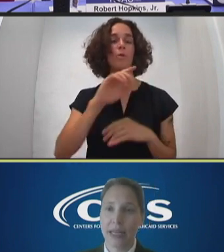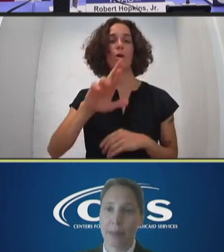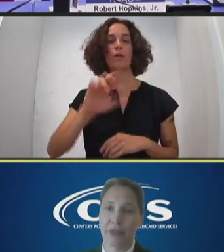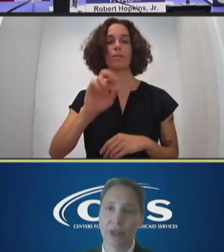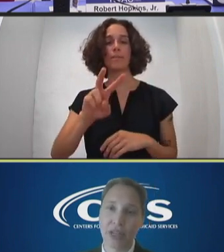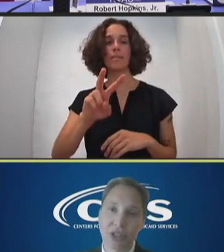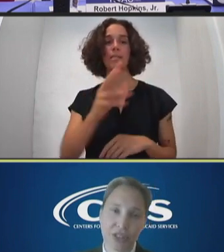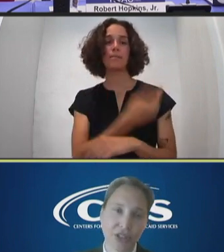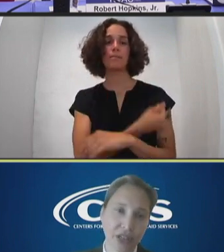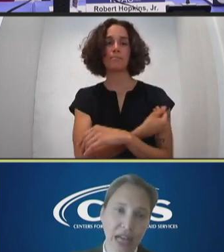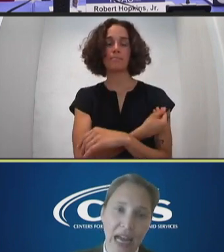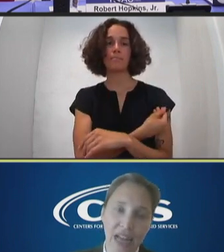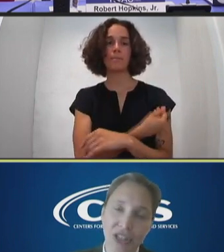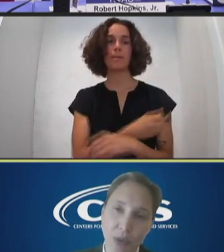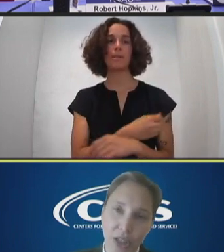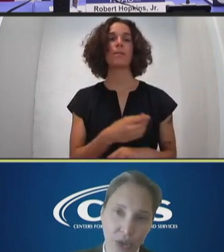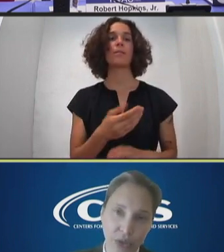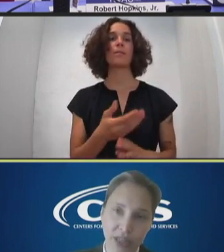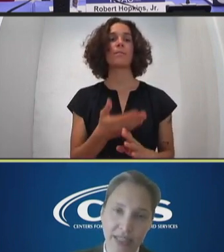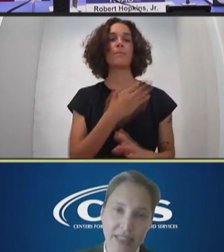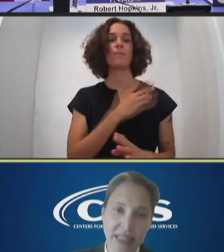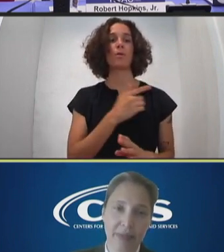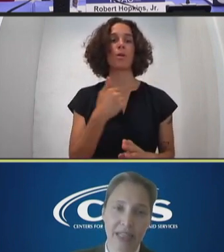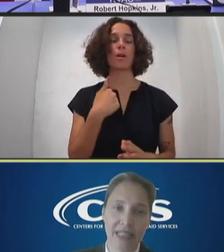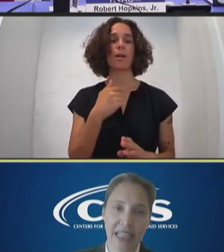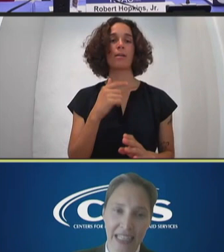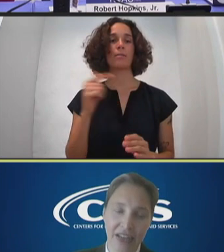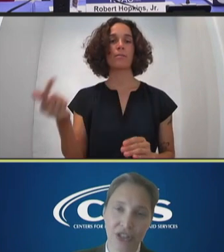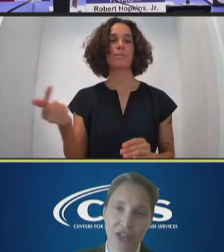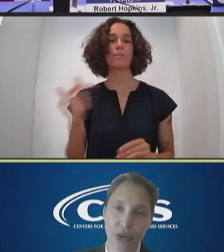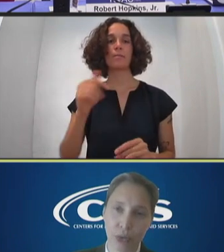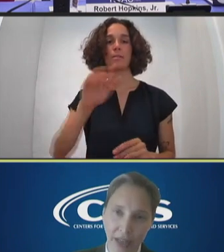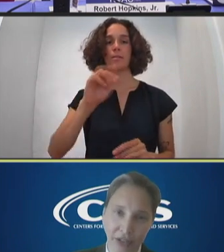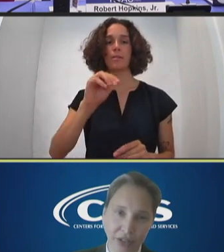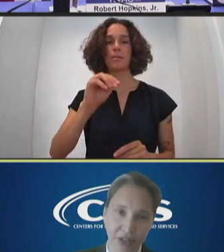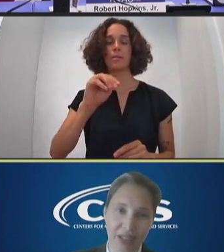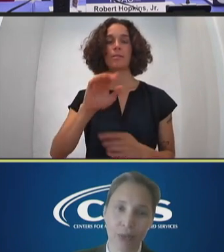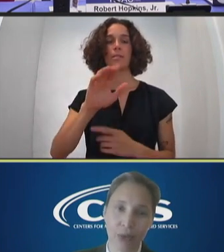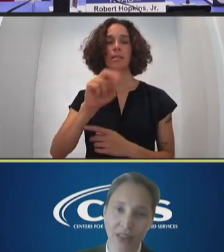Now, before I turn it over, I just want to note that CMS engages regularly with